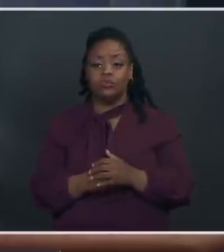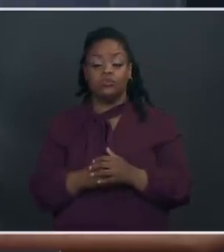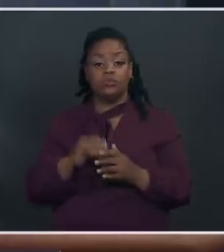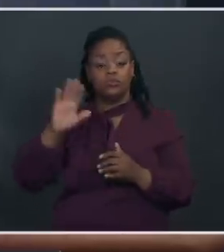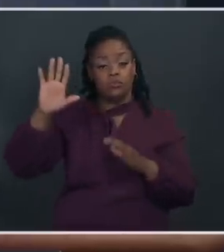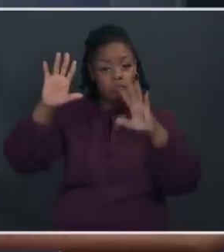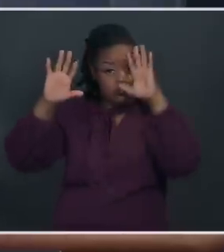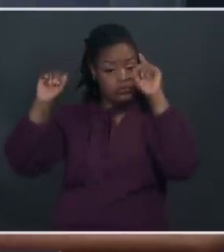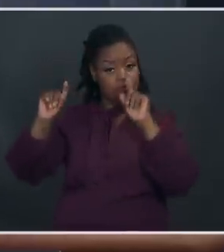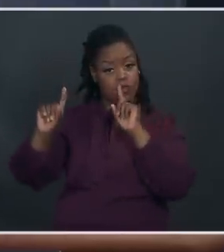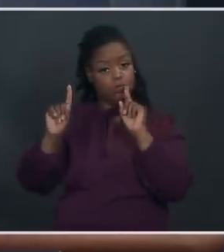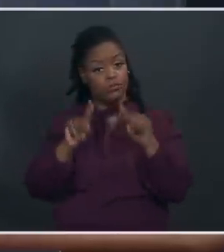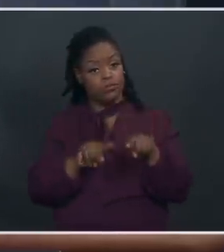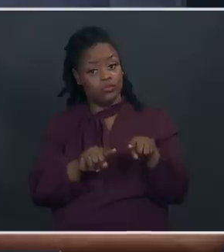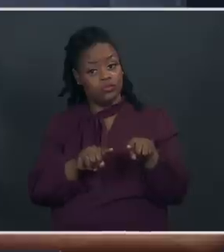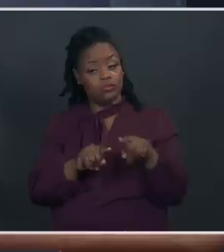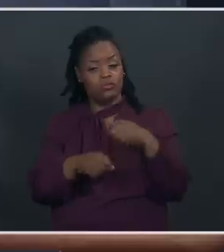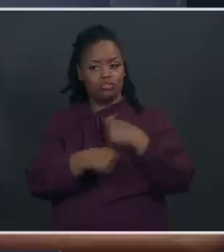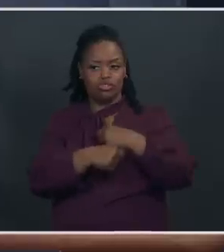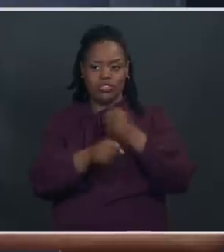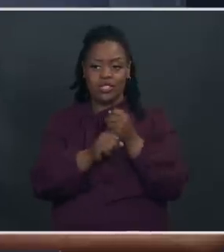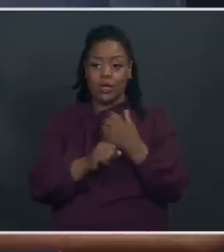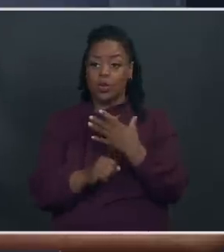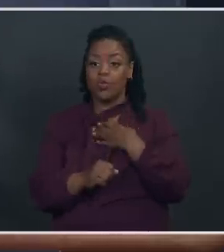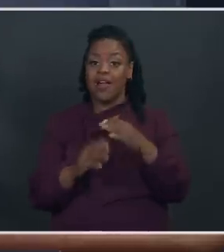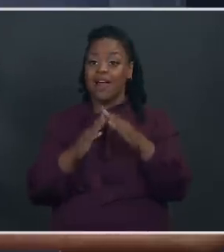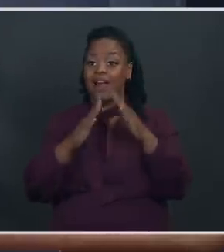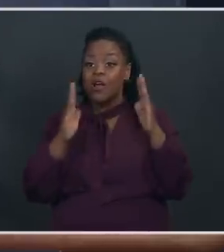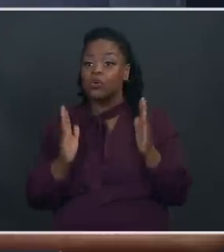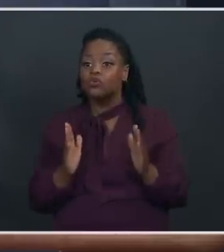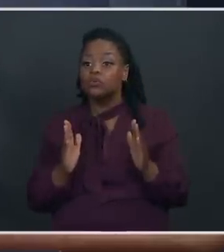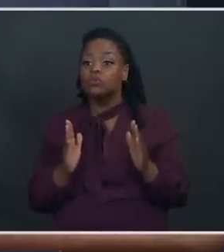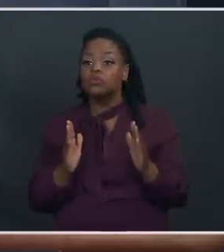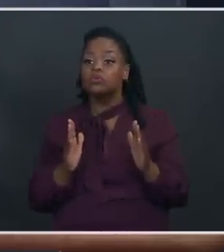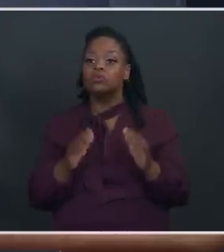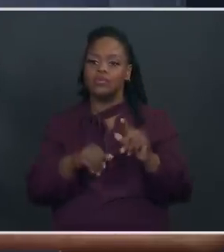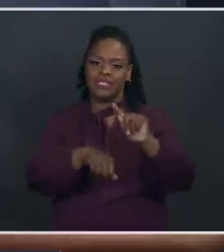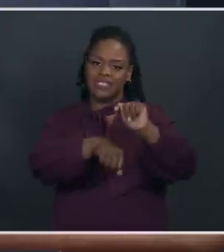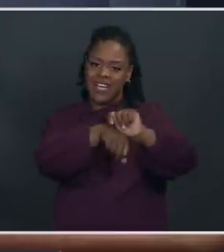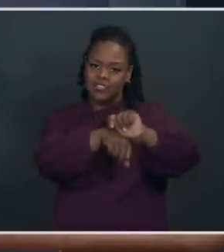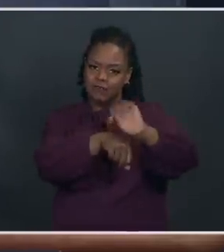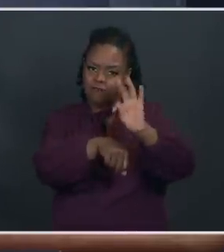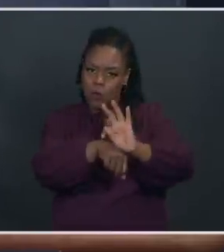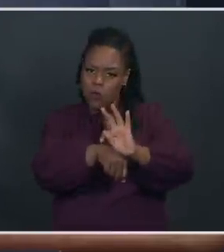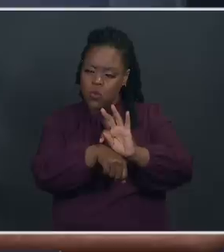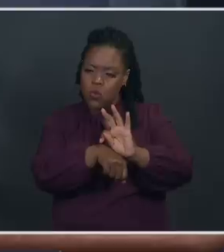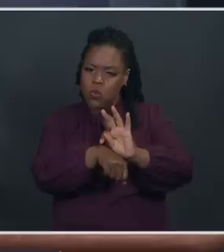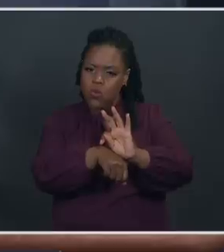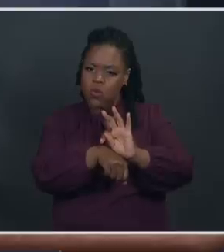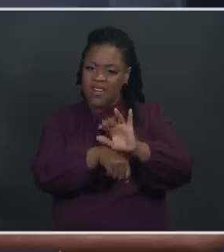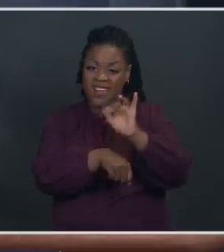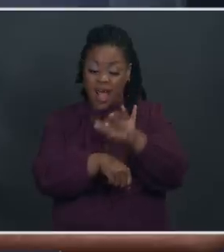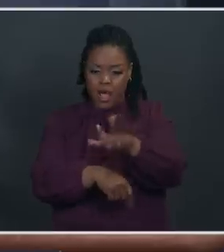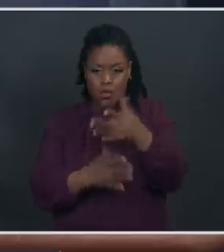It creates both a White House interagency task force to address environmental justice,